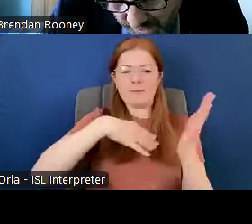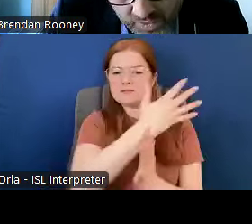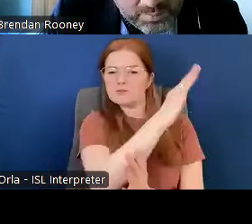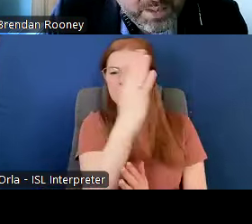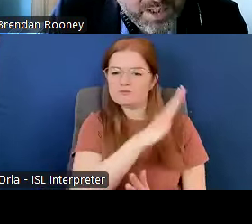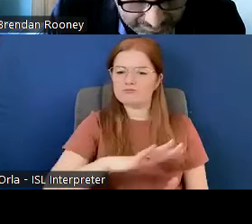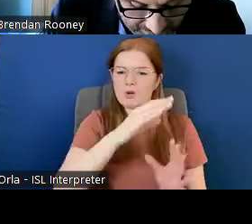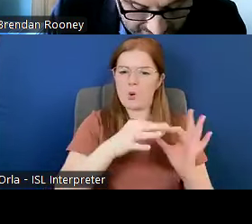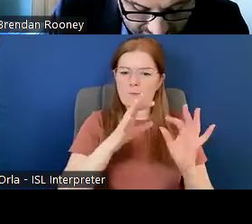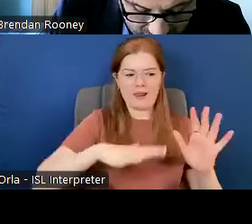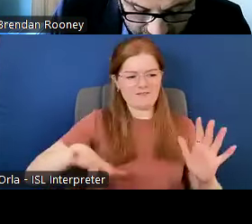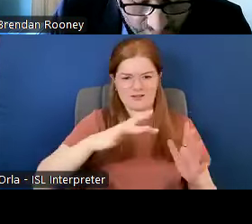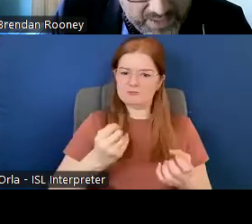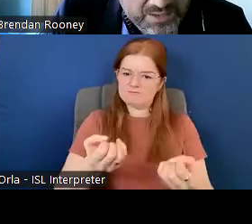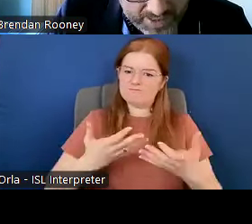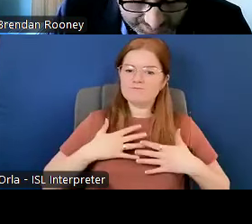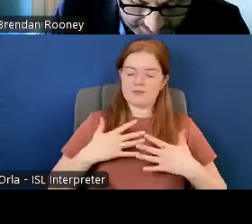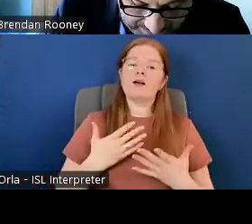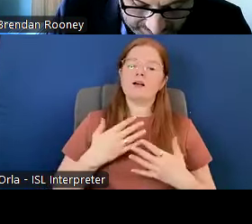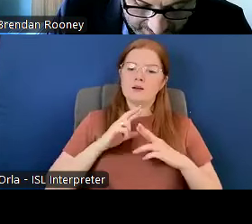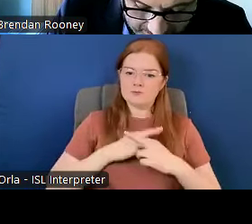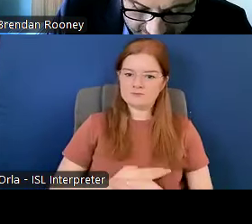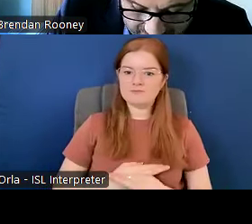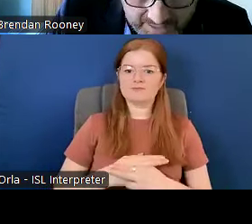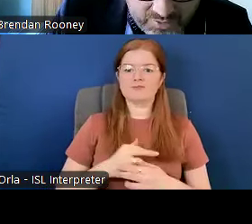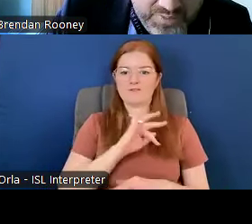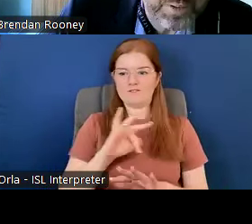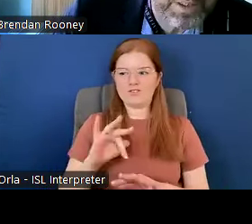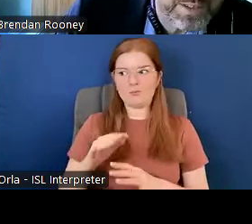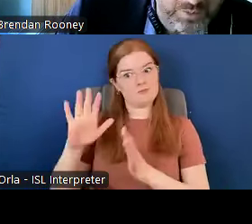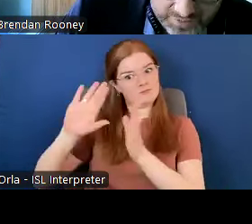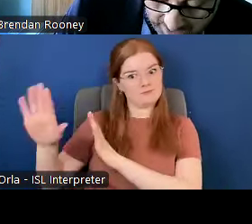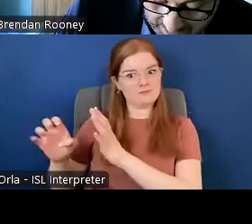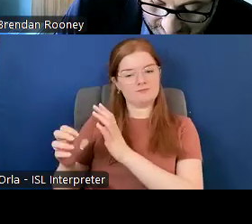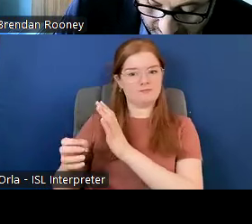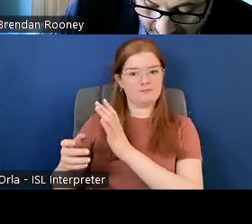her home provided her with a welcome respite from the considerable demands of